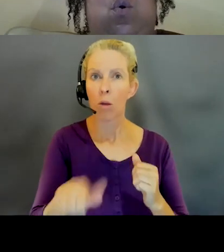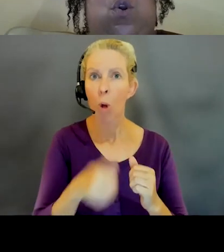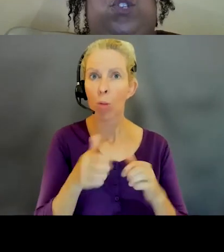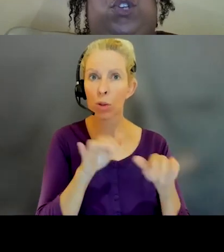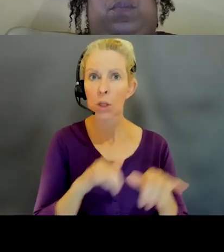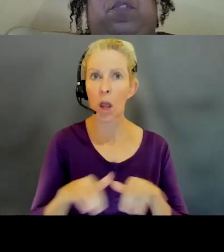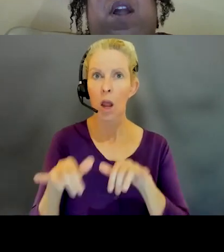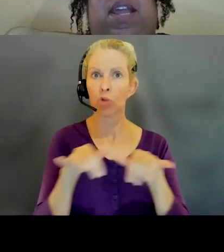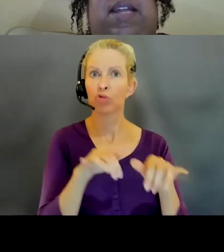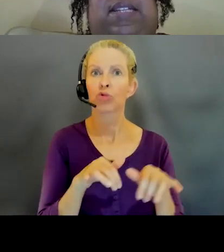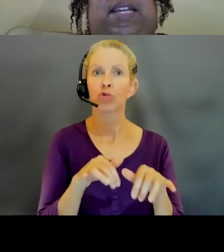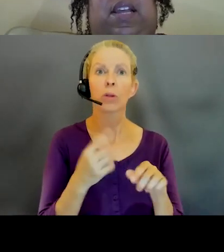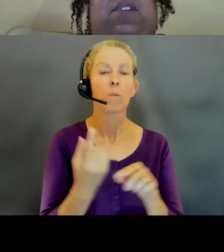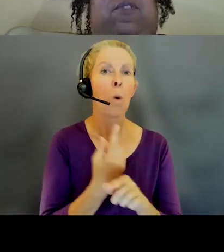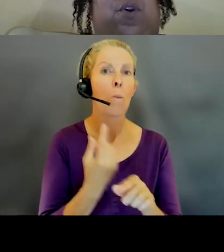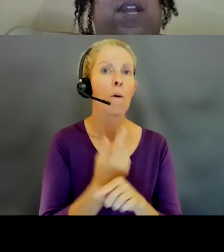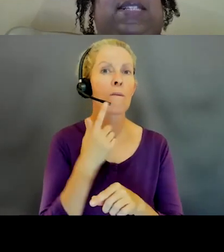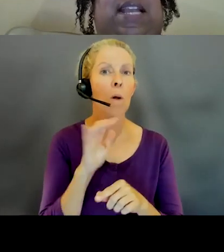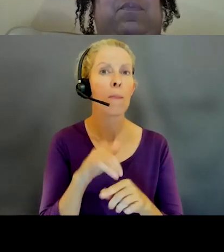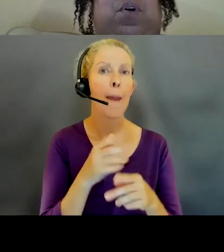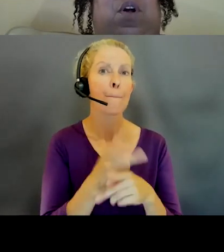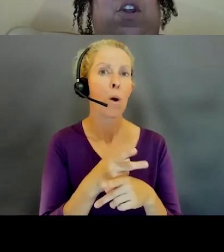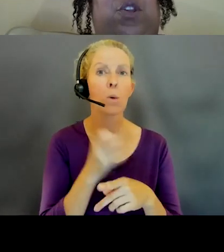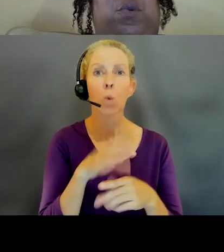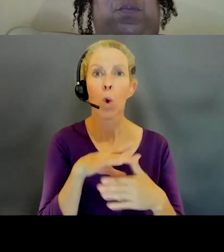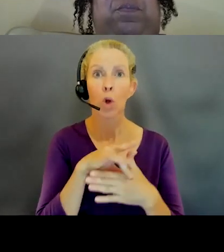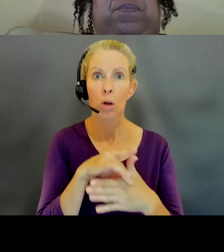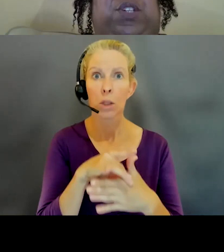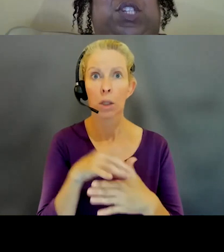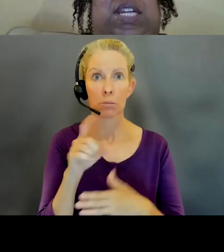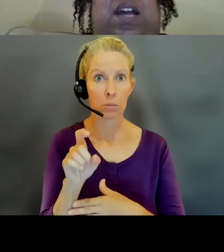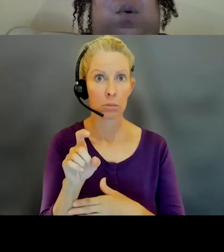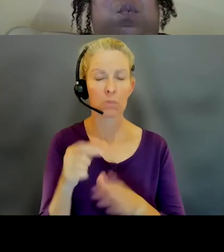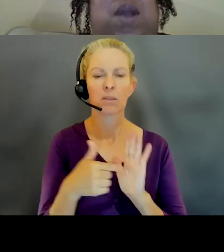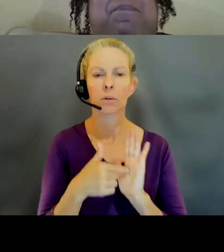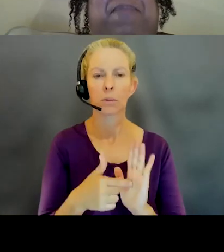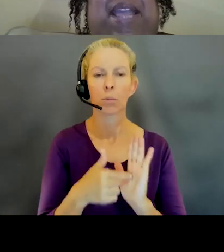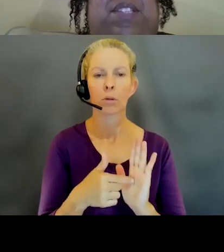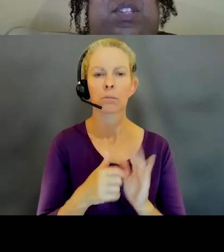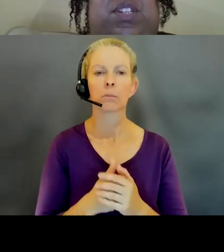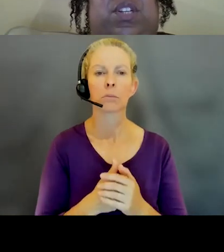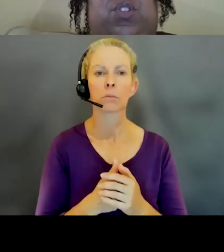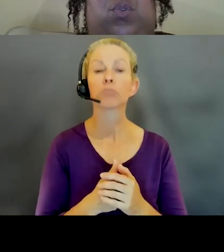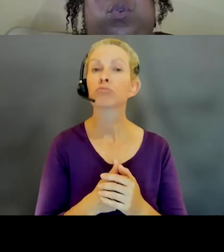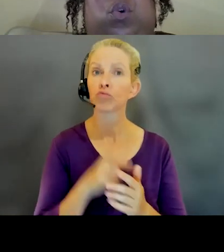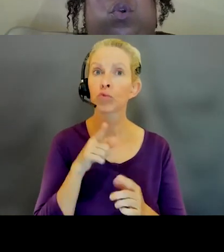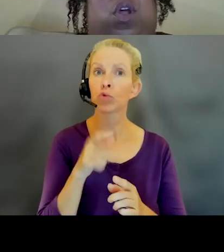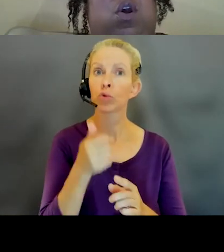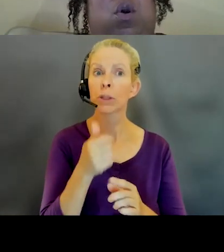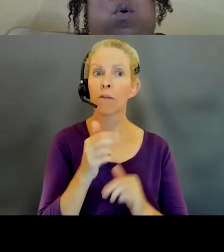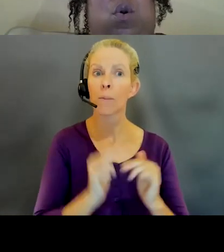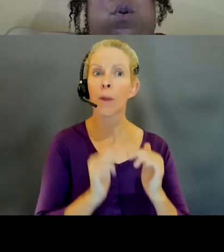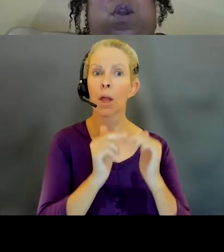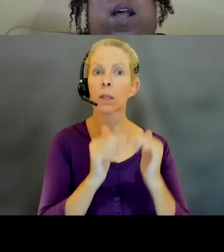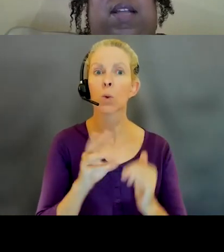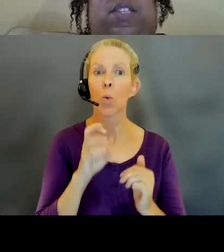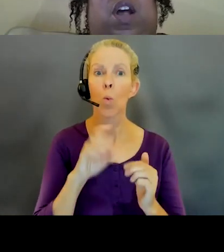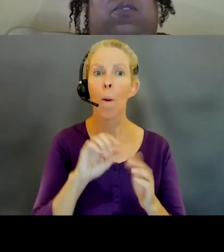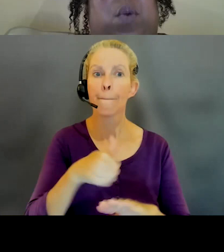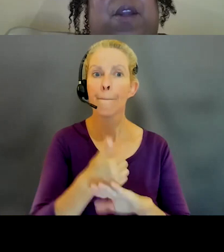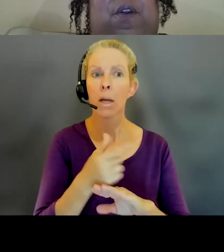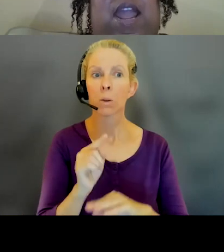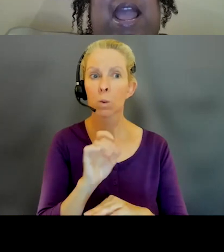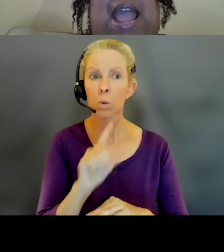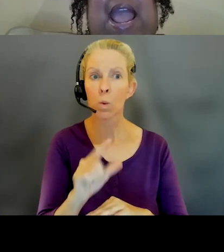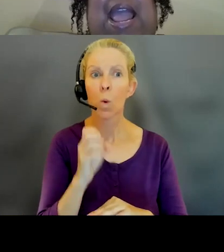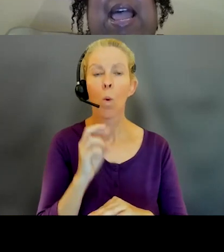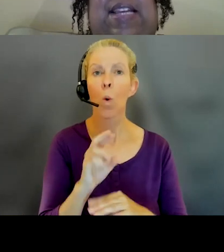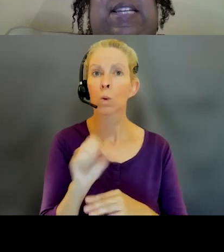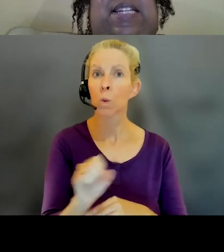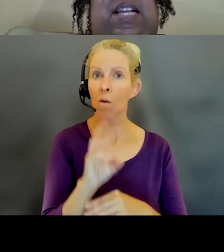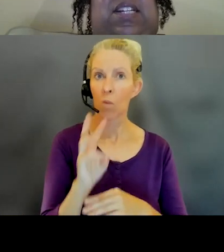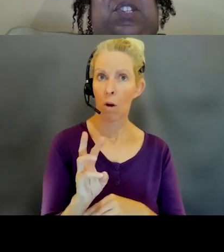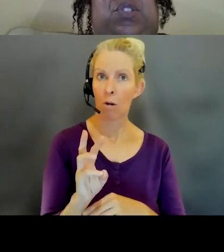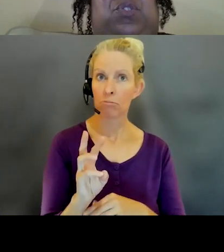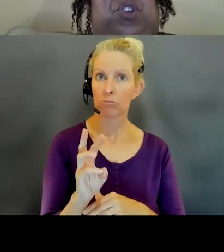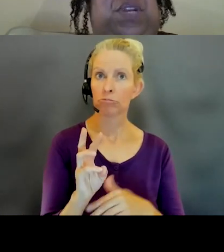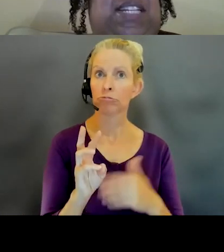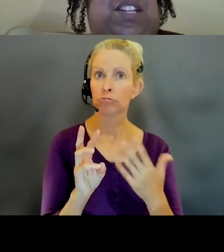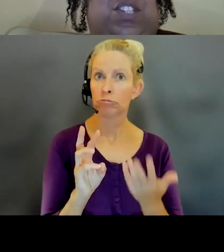or to the product? For example, are you building a web-based tool or software, and do you need to